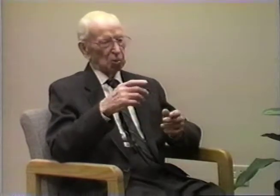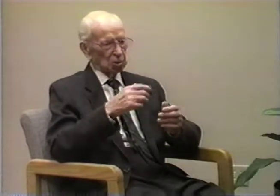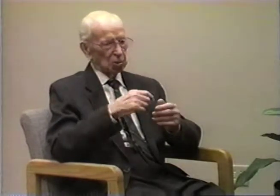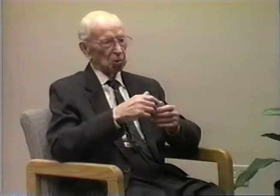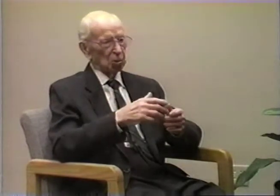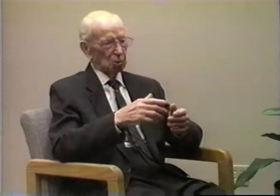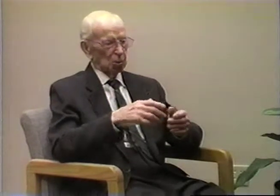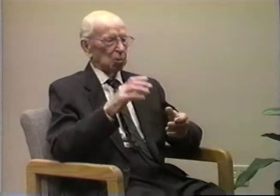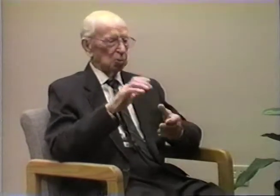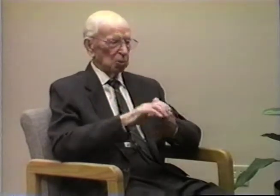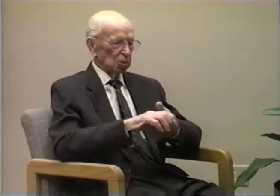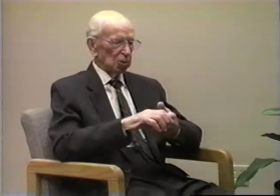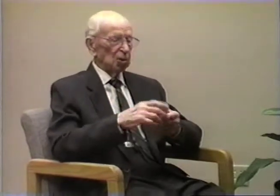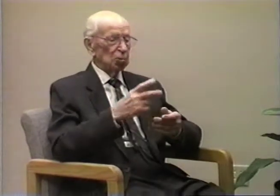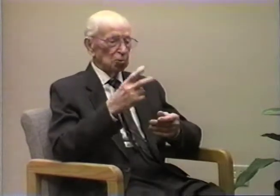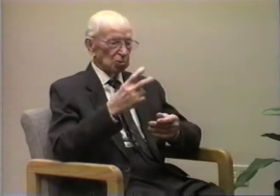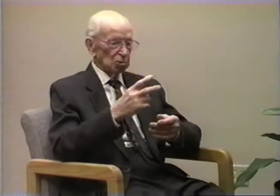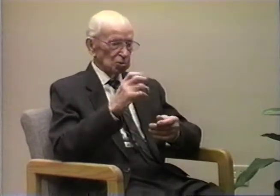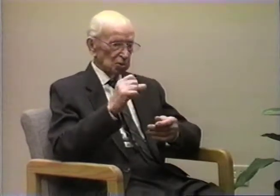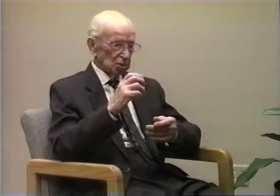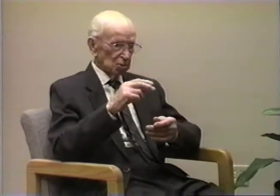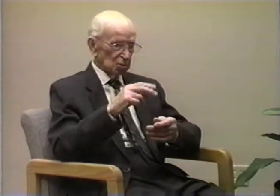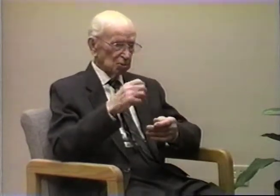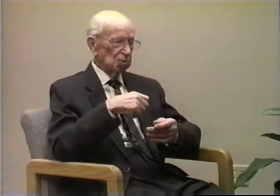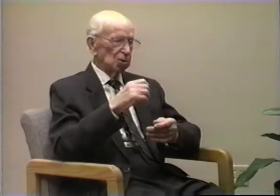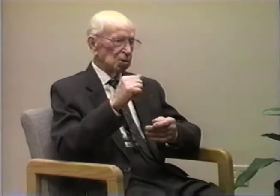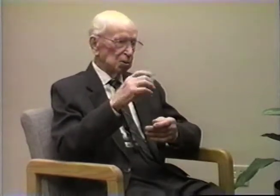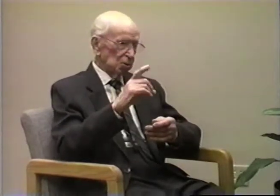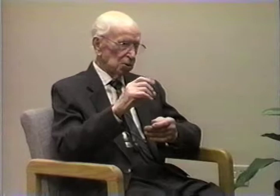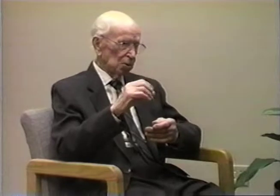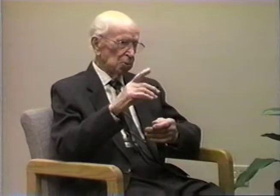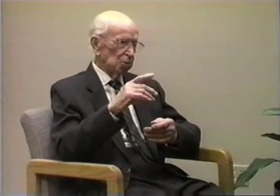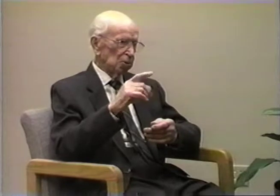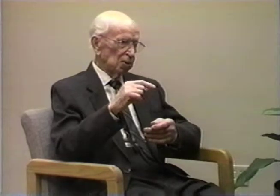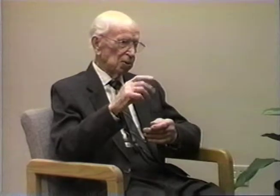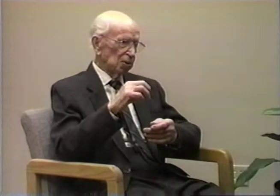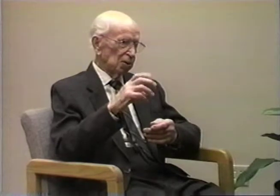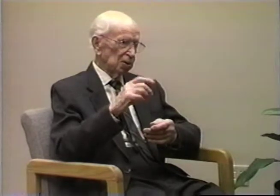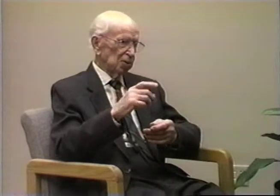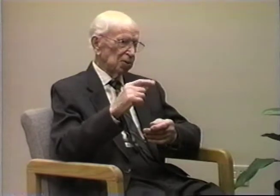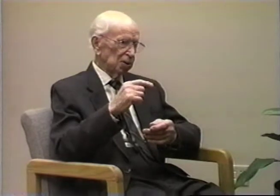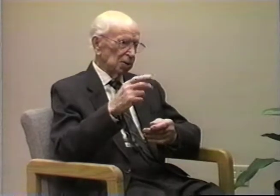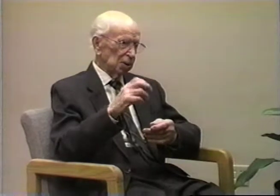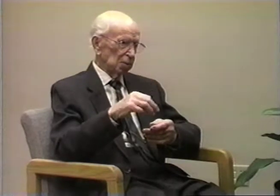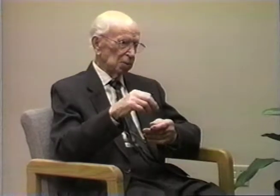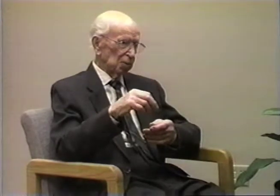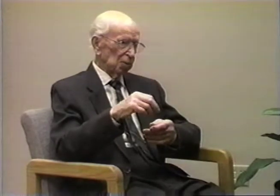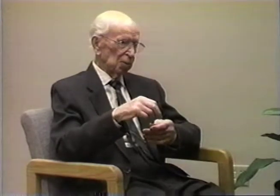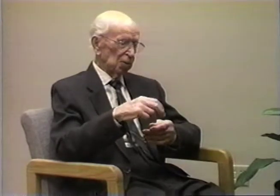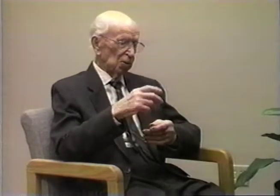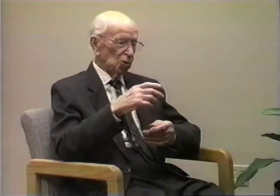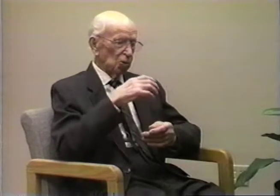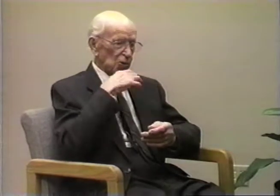She had two sons, whom I adopted as my own.